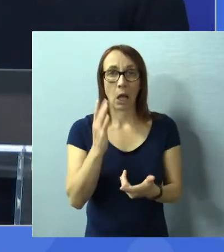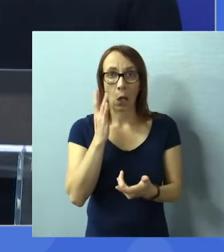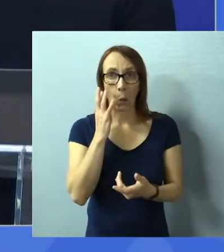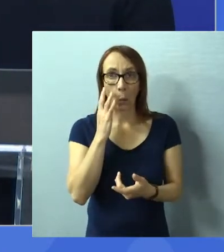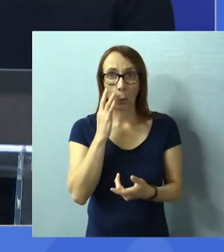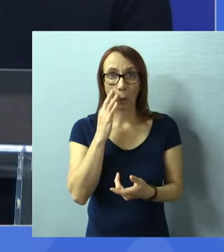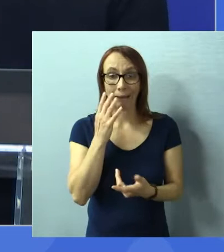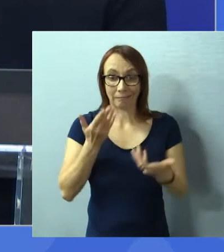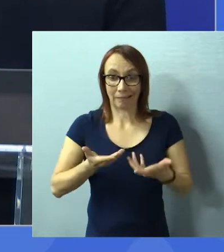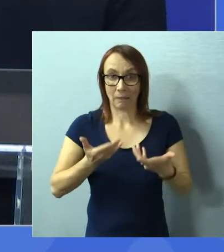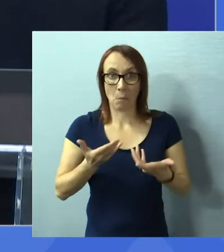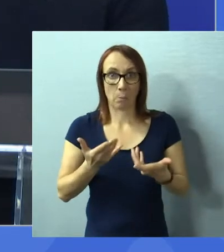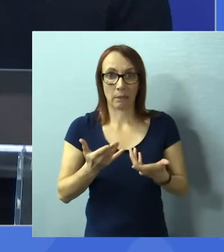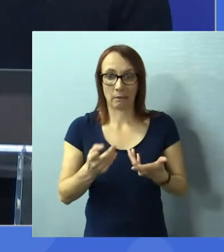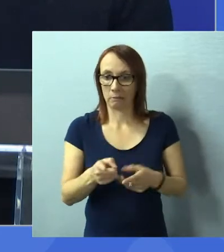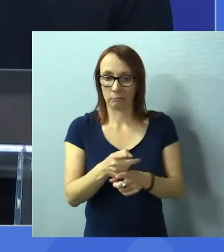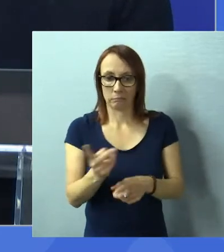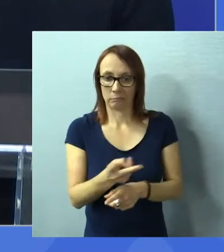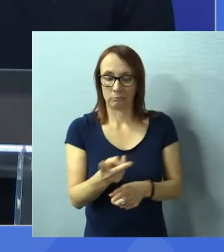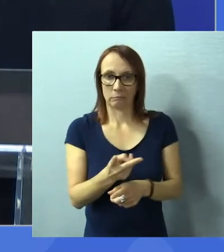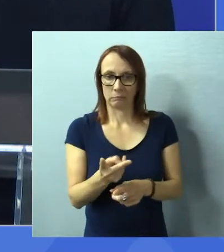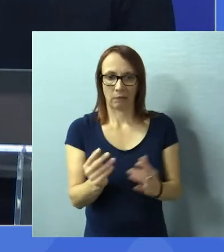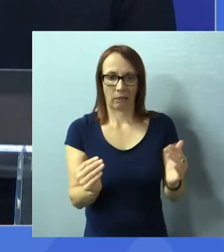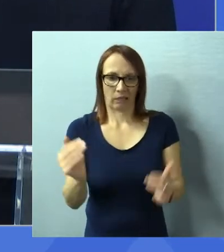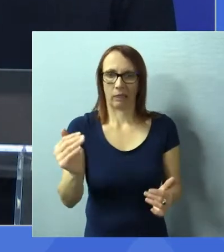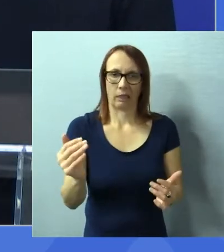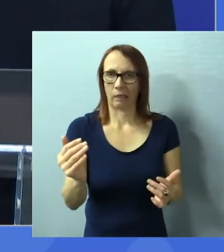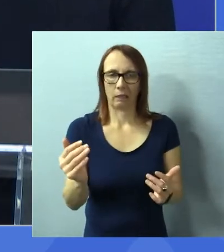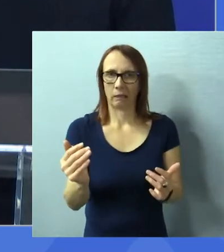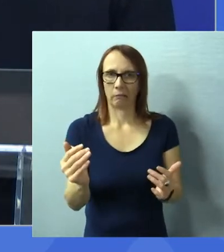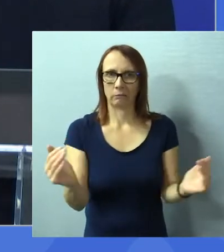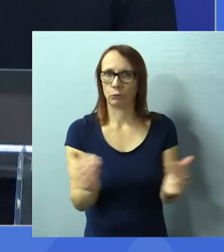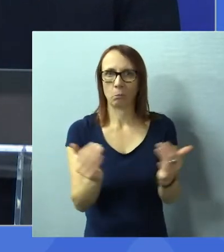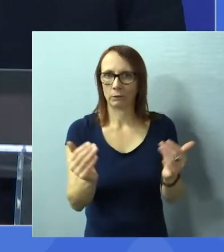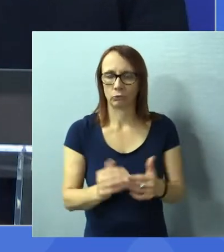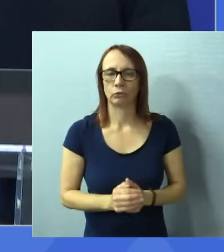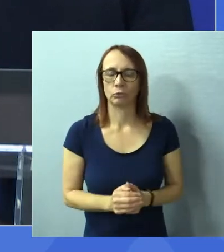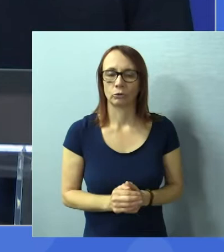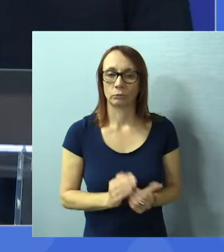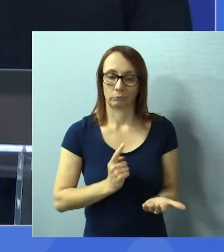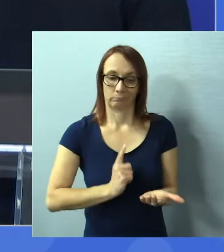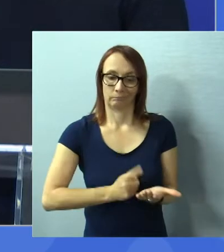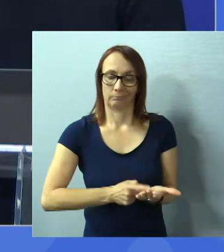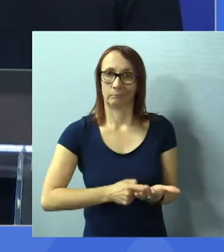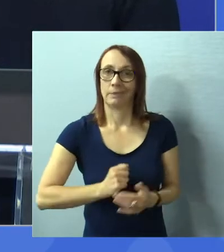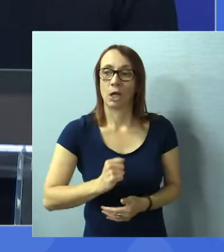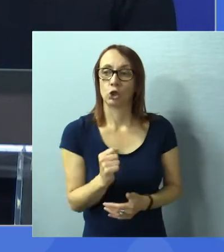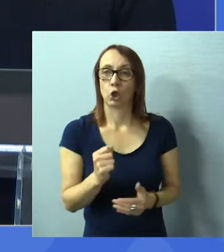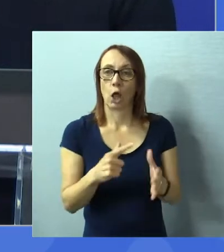the case at the moment are not particularly well aligned well the Scotland I that's a piece of legislation that created the Scottish Parliament